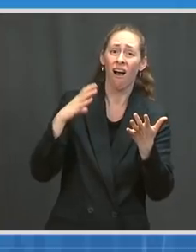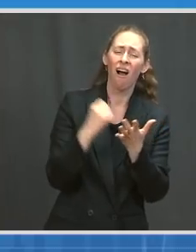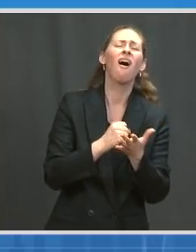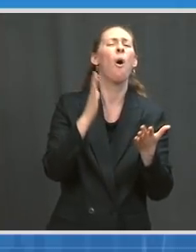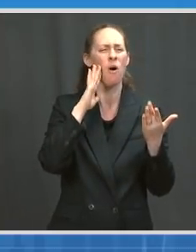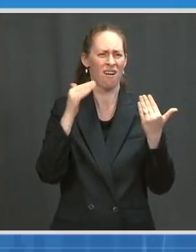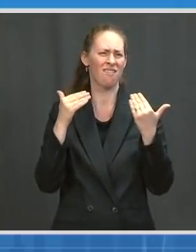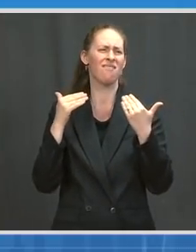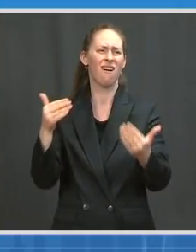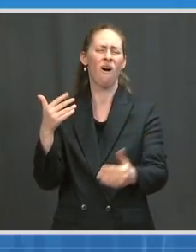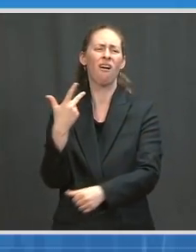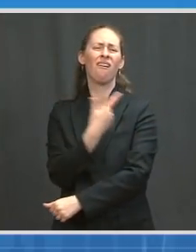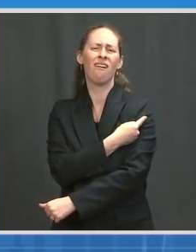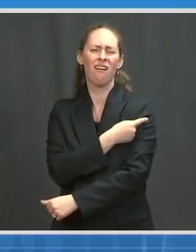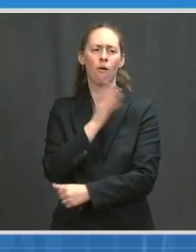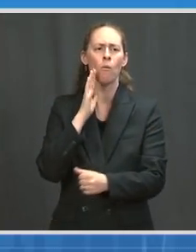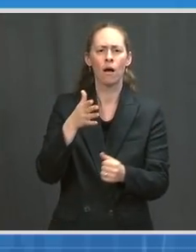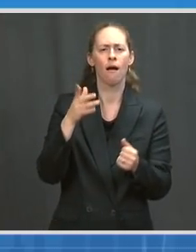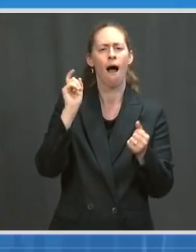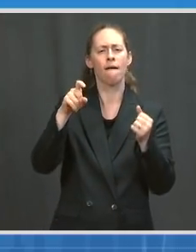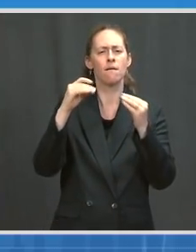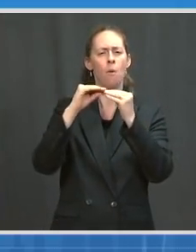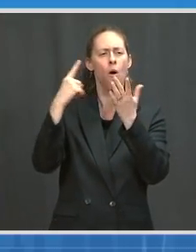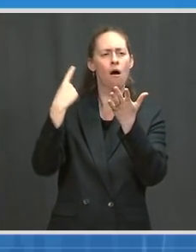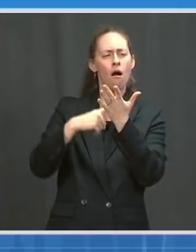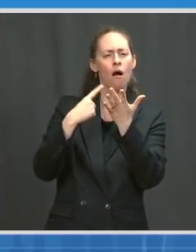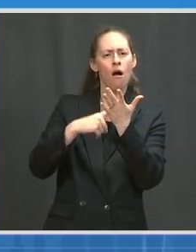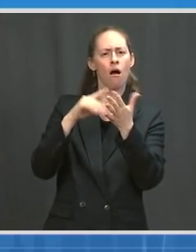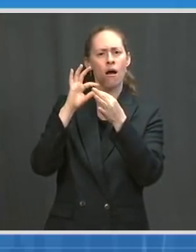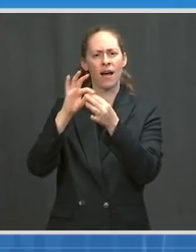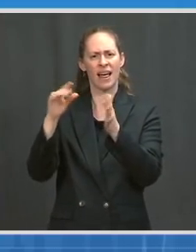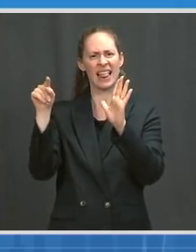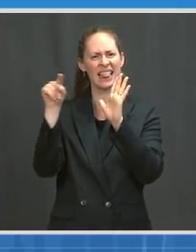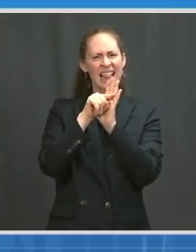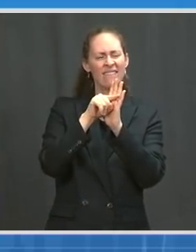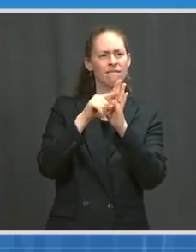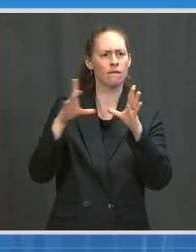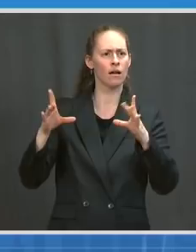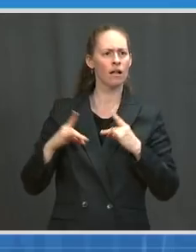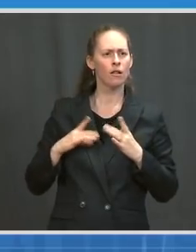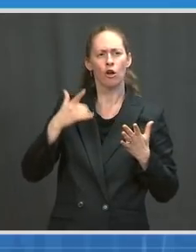They may want to know how 150 million people have done getting vaccinated.